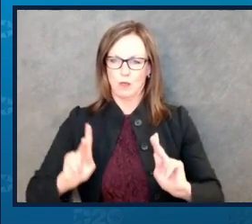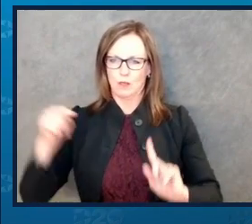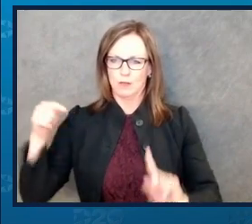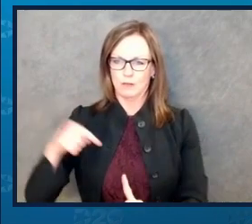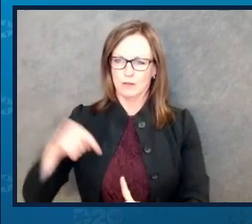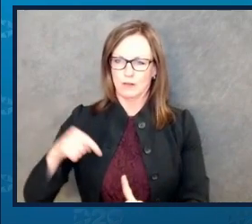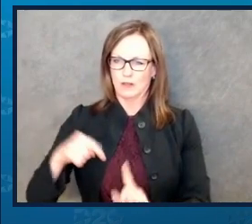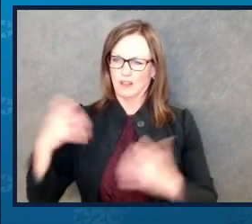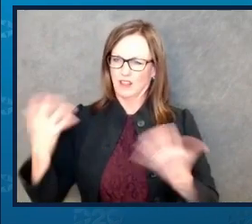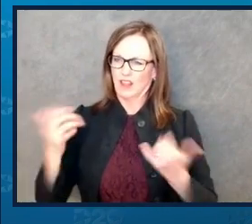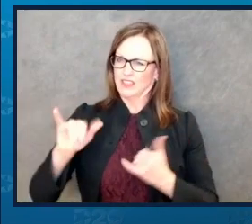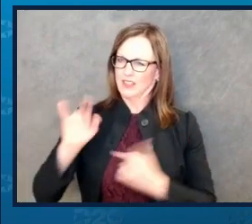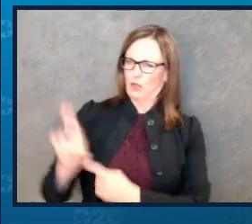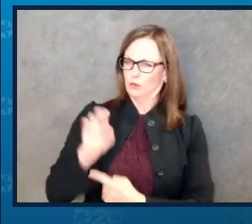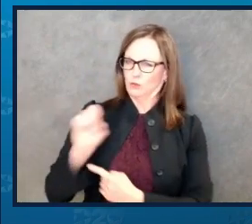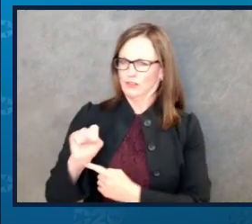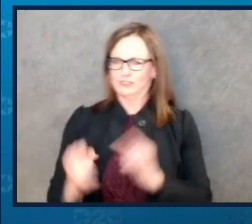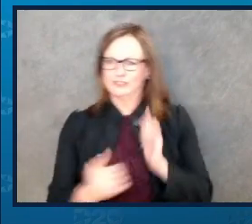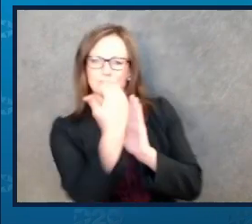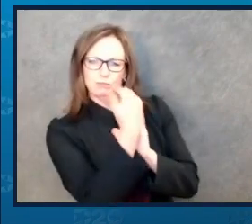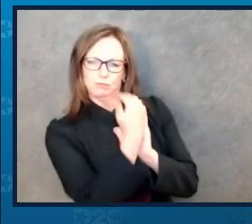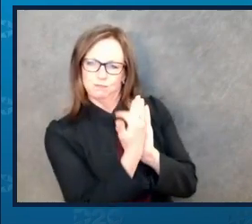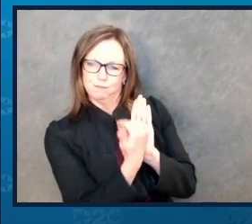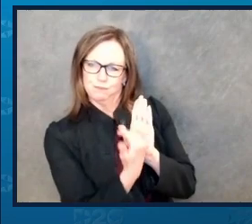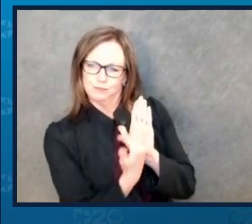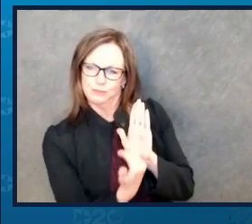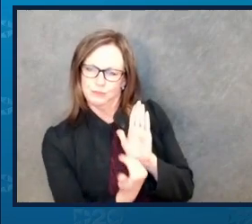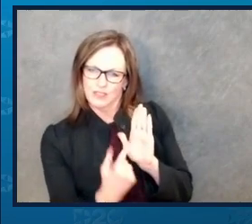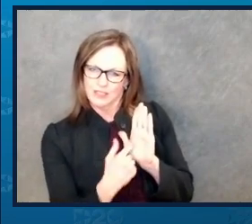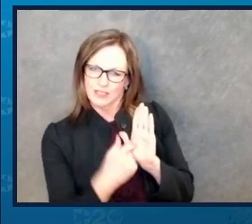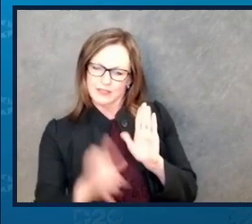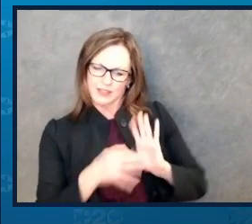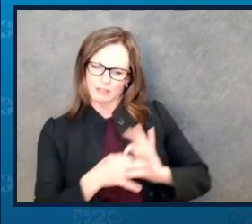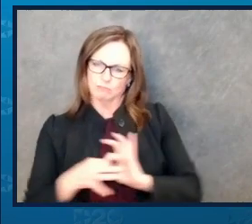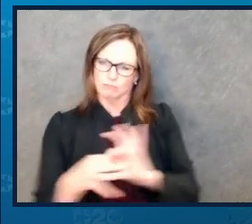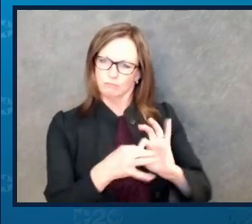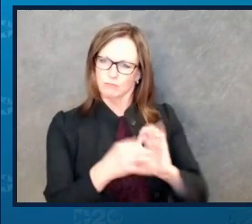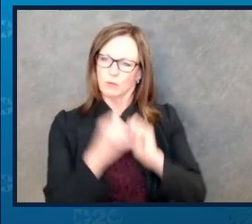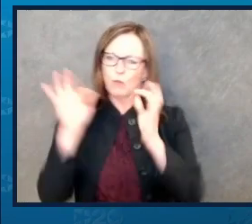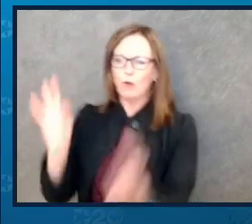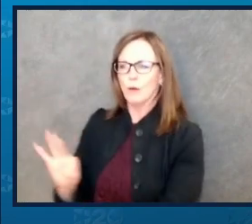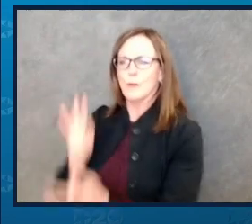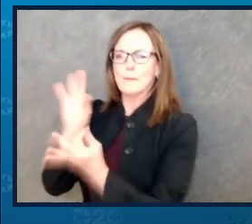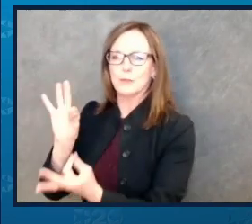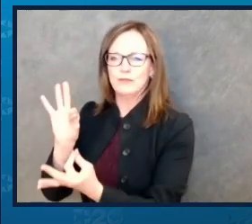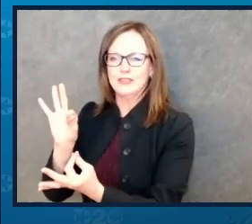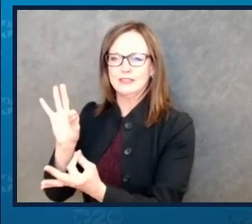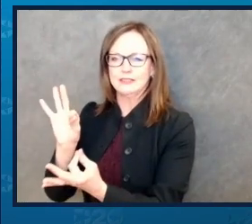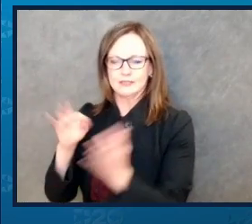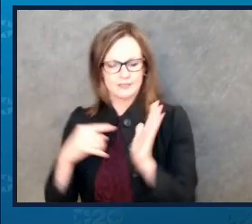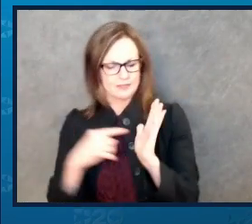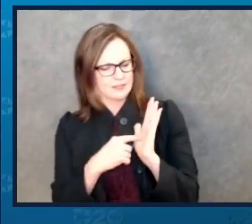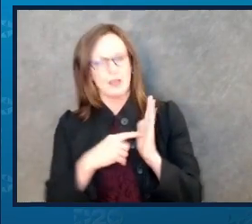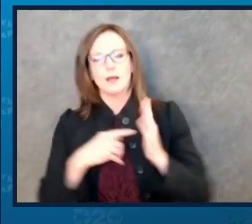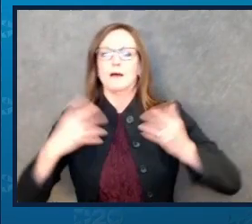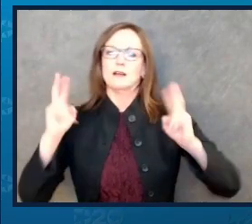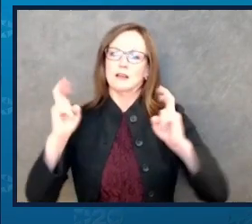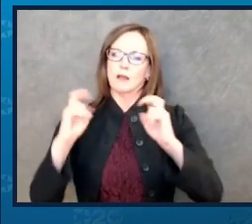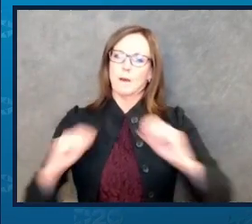UNION." WE SAY MORE PERFECT, BECAUSE OUR UNION IS NOT WITHOUT FLAWS.